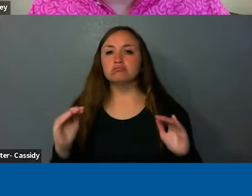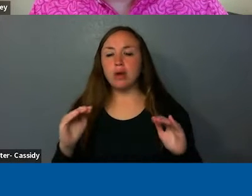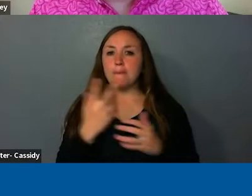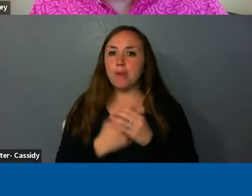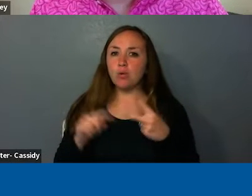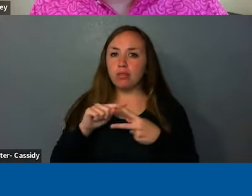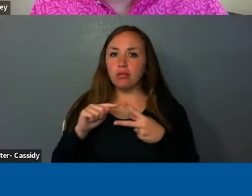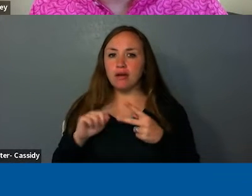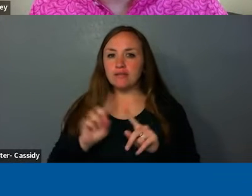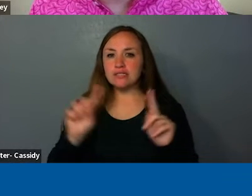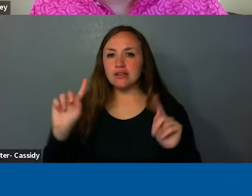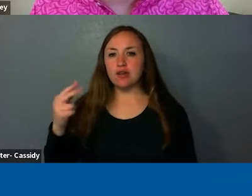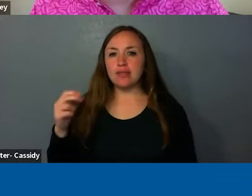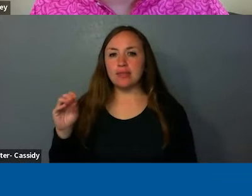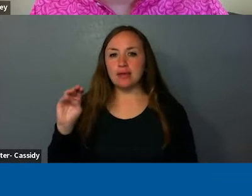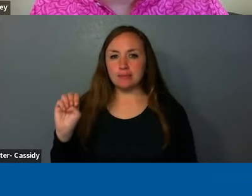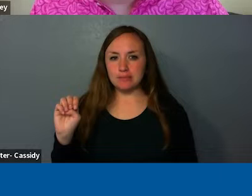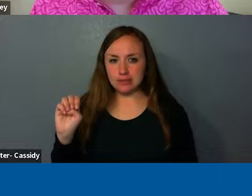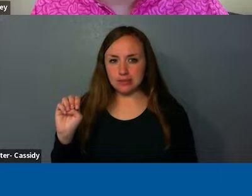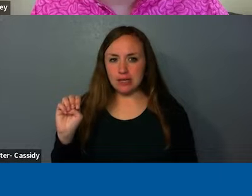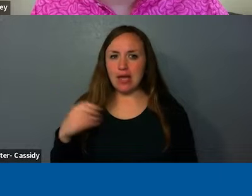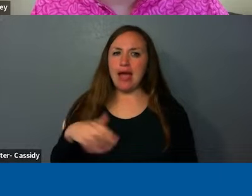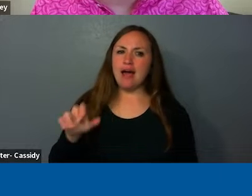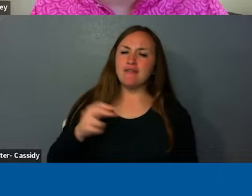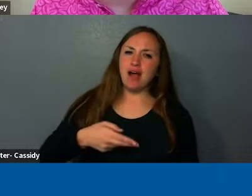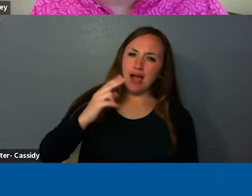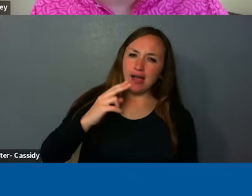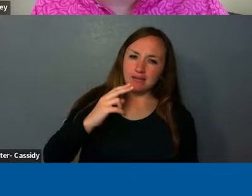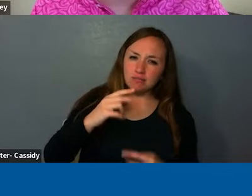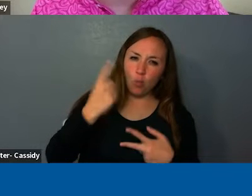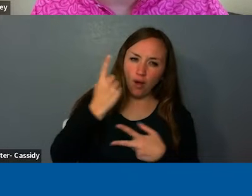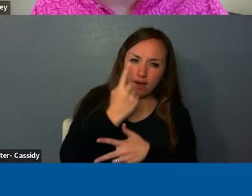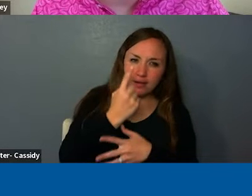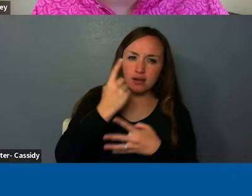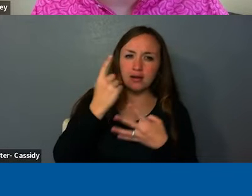Outta the box, they ship with high contrast one, high contrast two, high contrast black